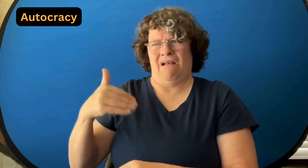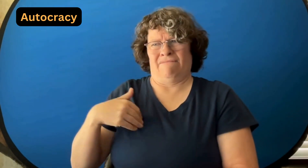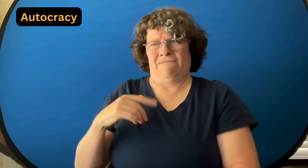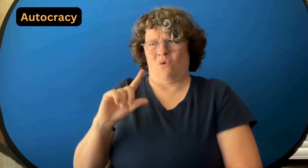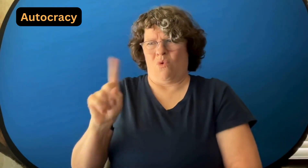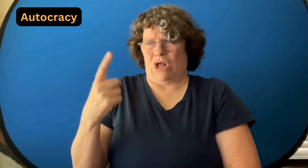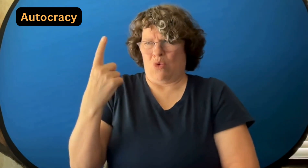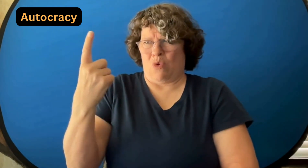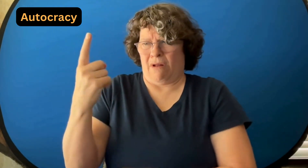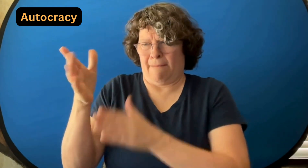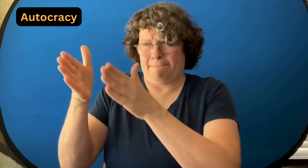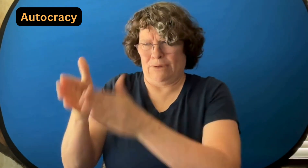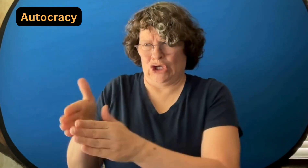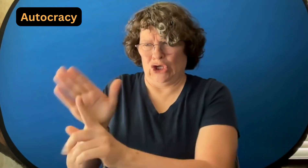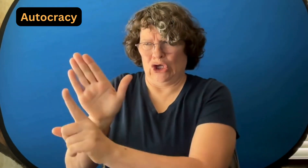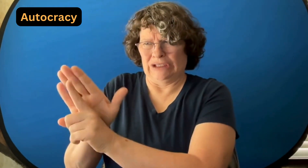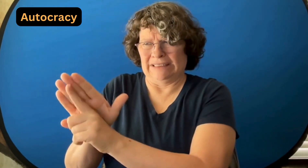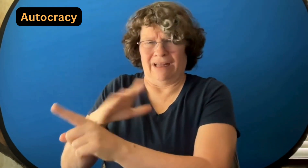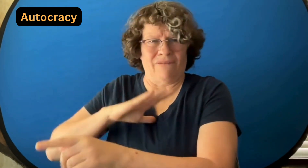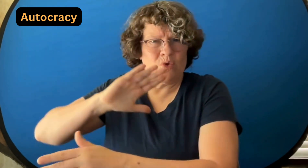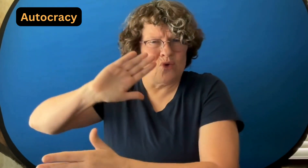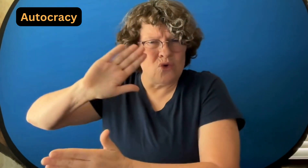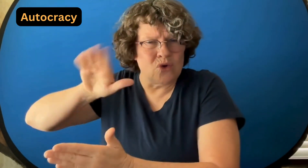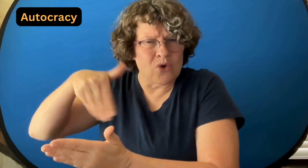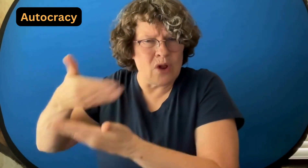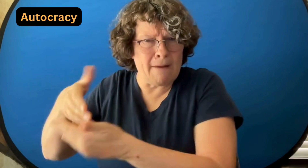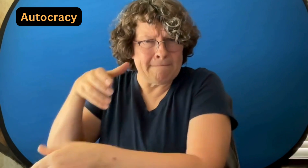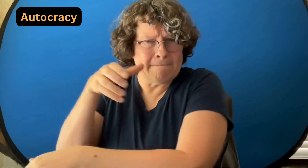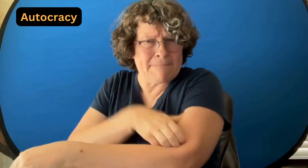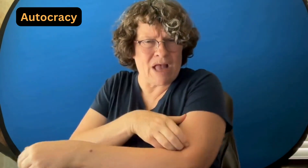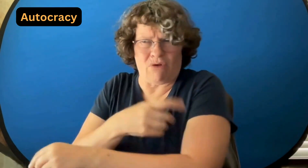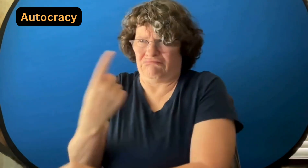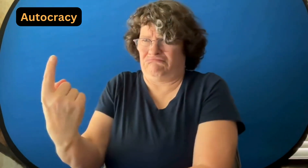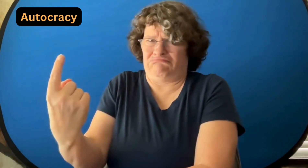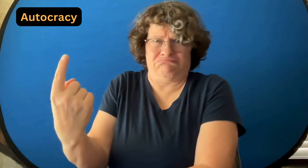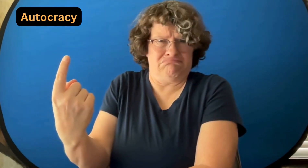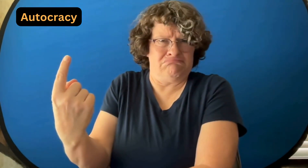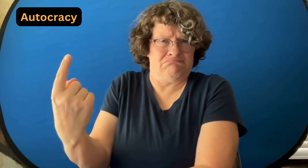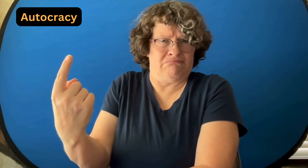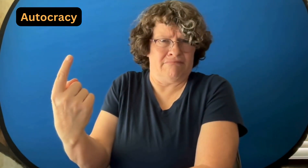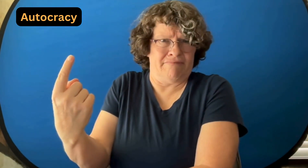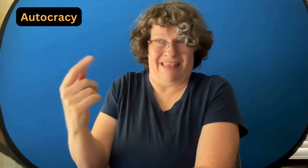one person has all the power. Only one person.